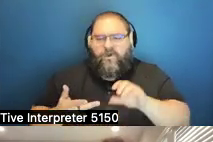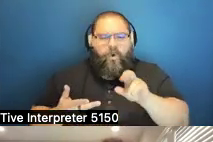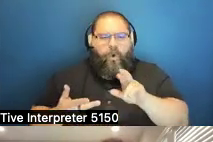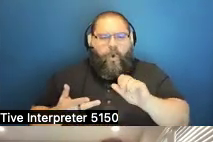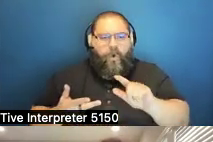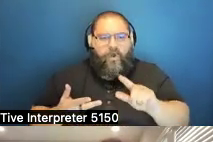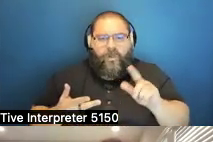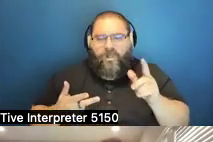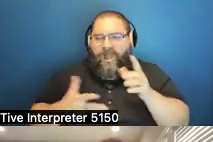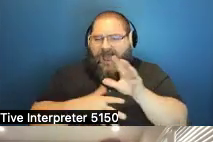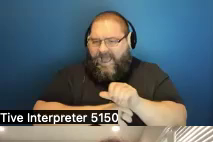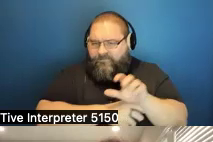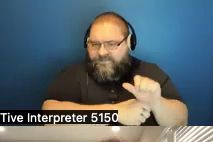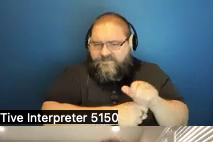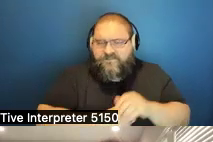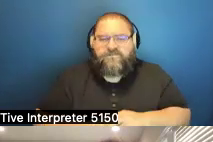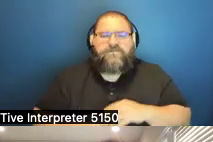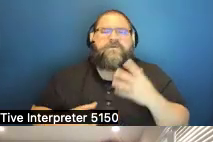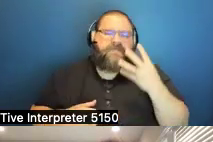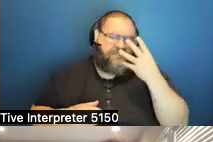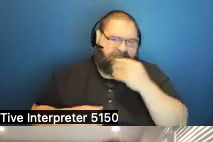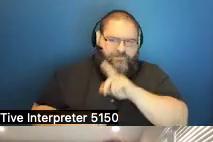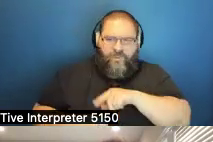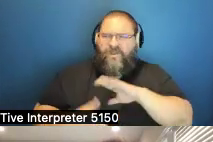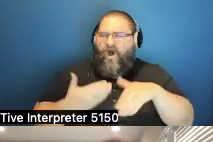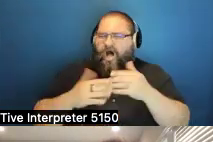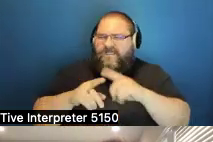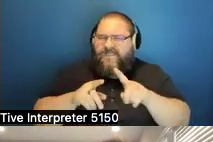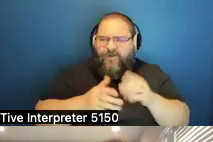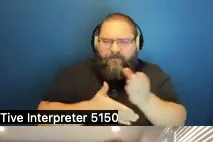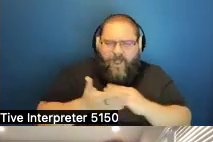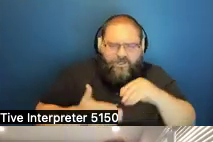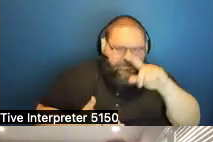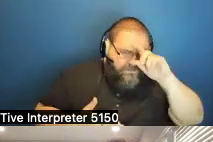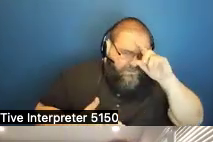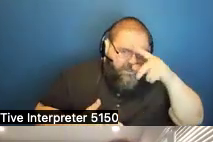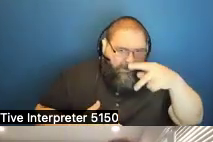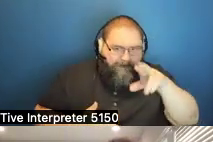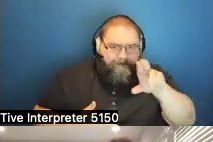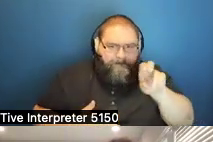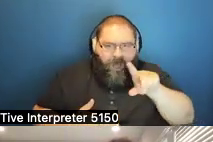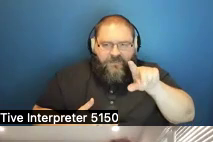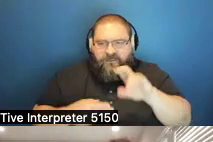19:32:55 These are all pieces of the pesto that can influence how a child grows, how well…